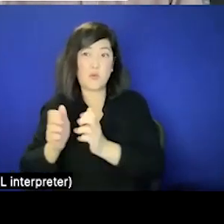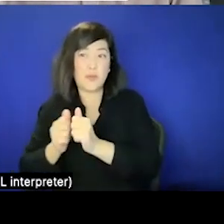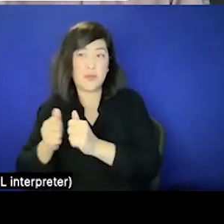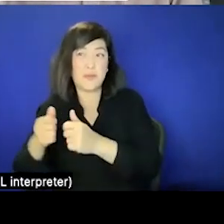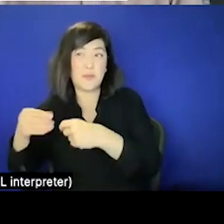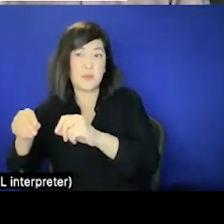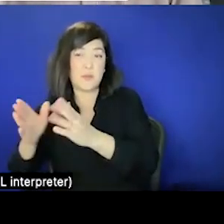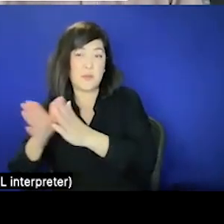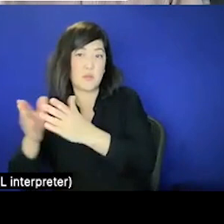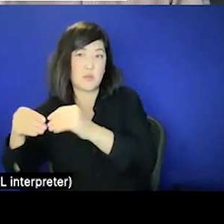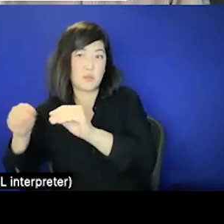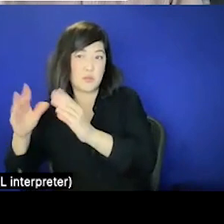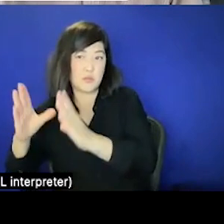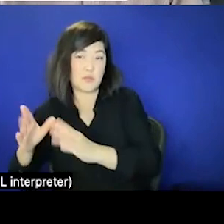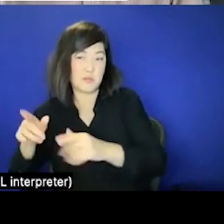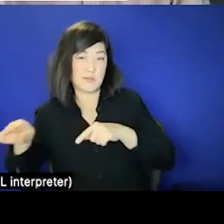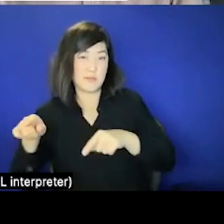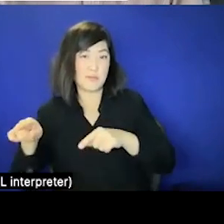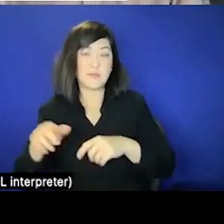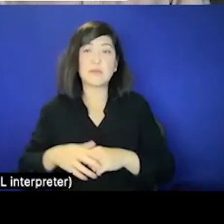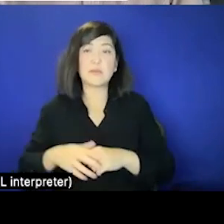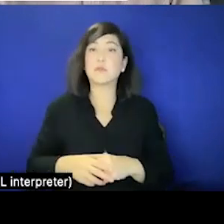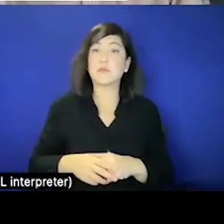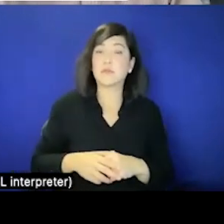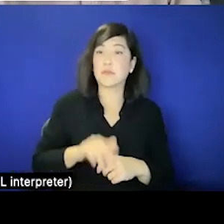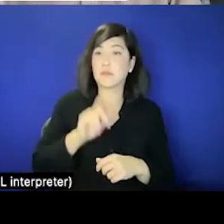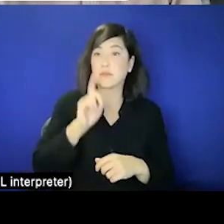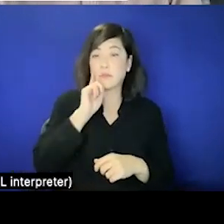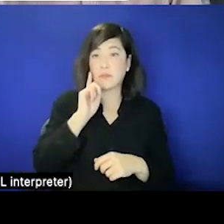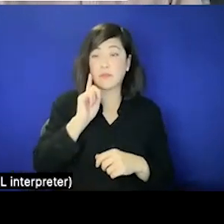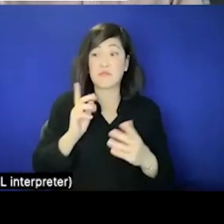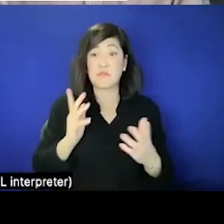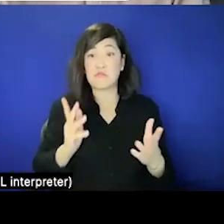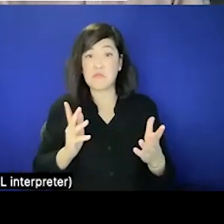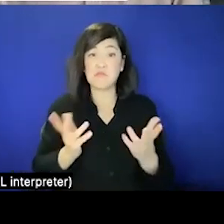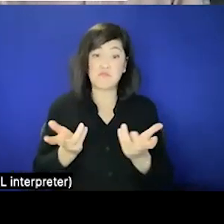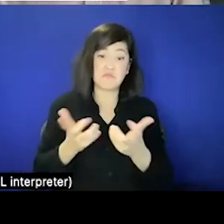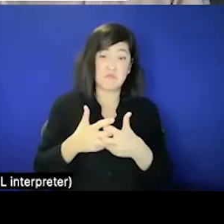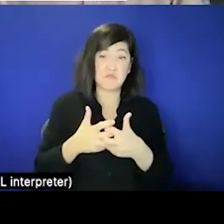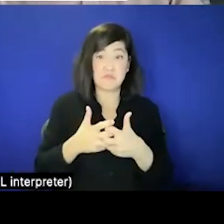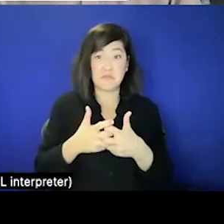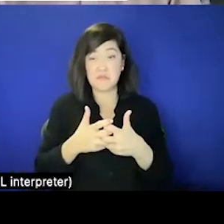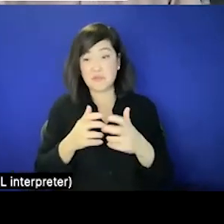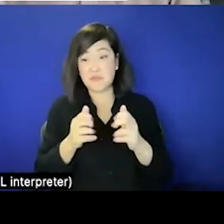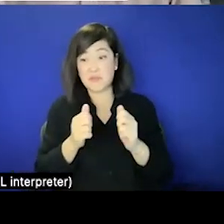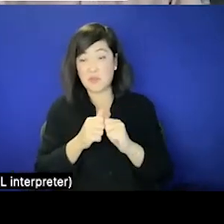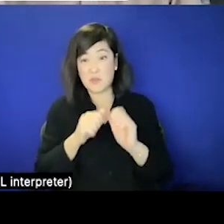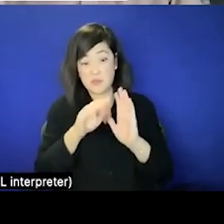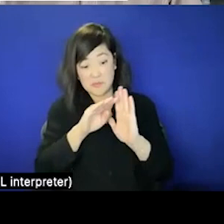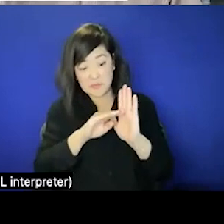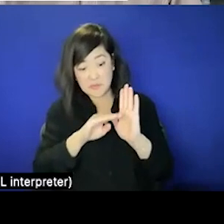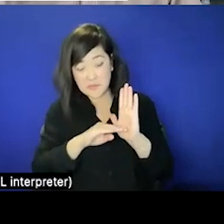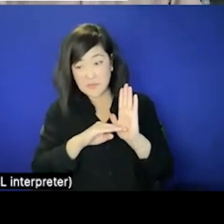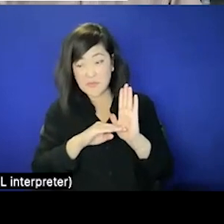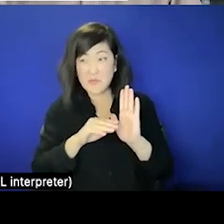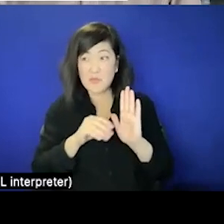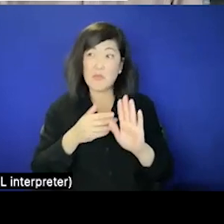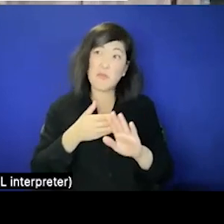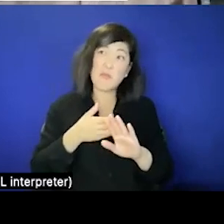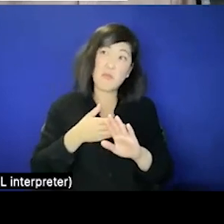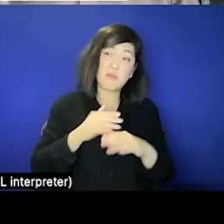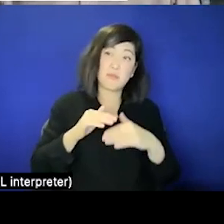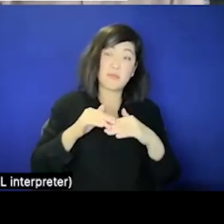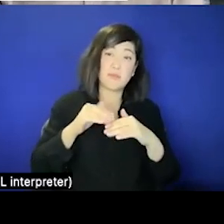rather to say if it falls within these parameters, you know, after 3 months, before 15 months after